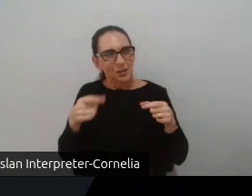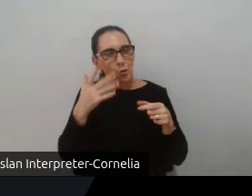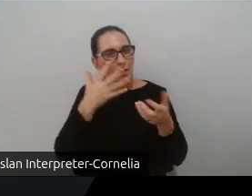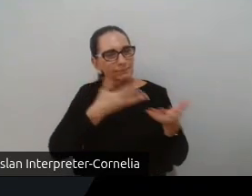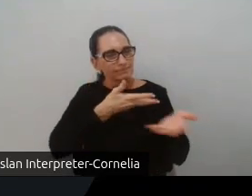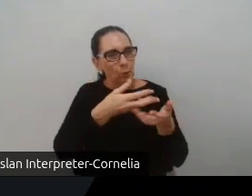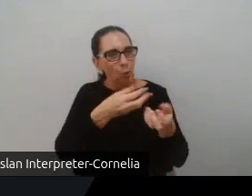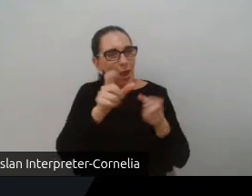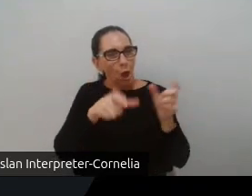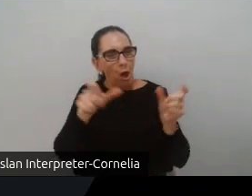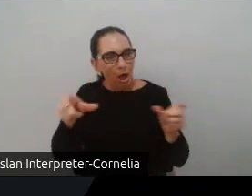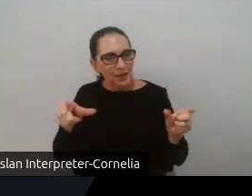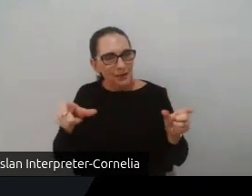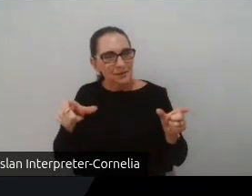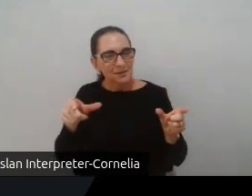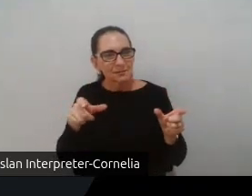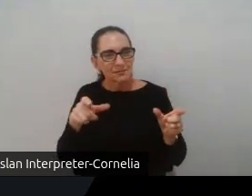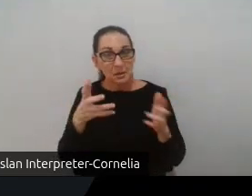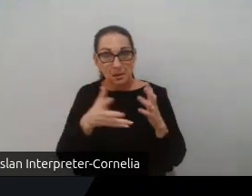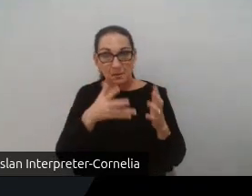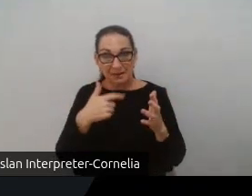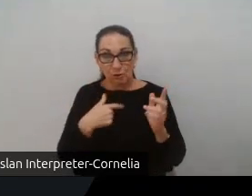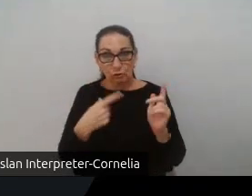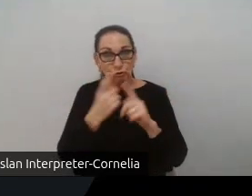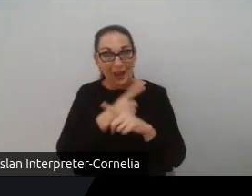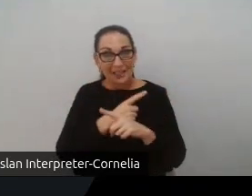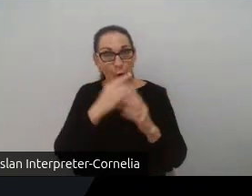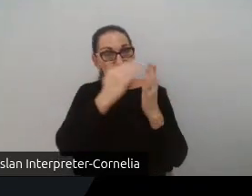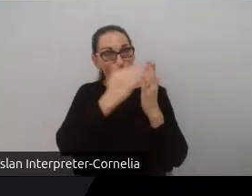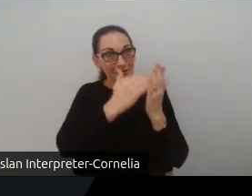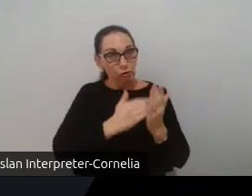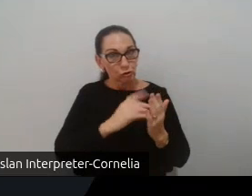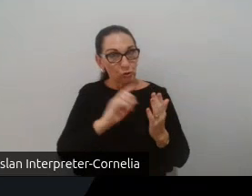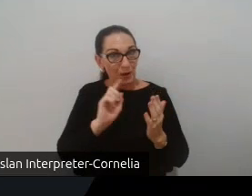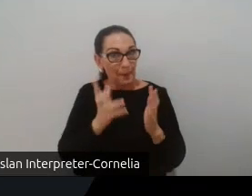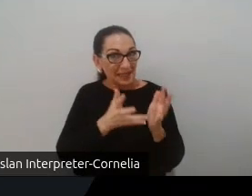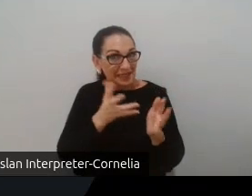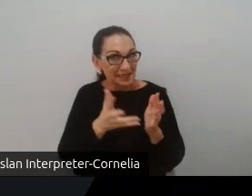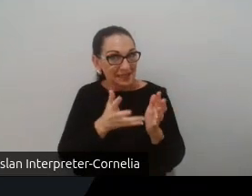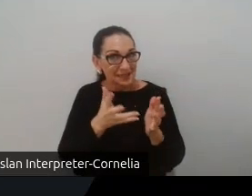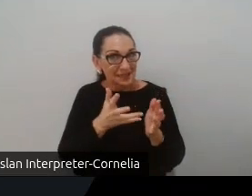about what it might mean when you're changing DVO conditions. So, for this example, I have a woman.